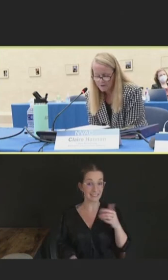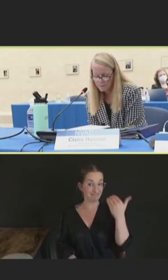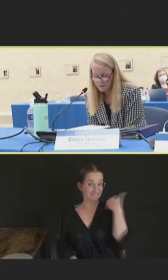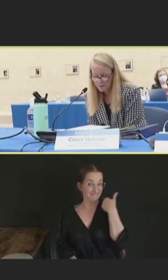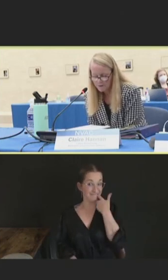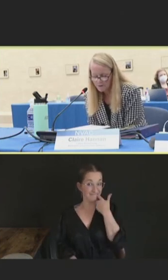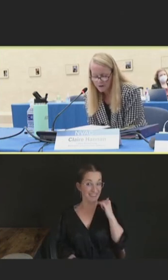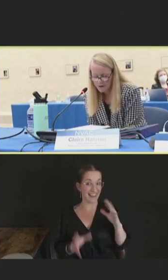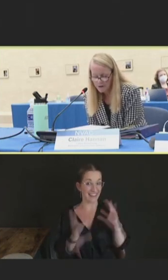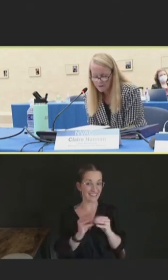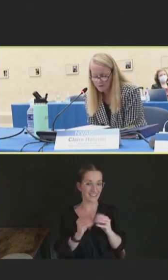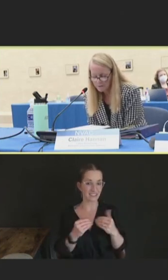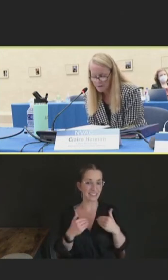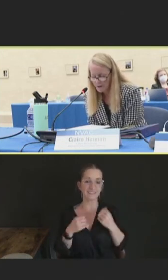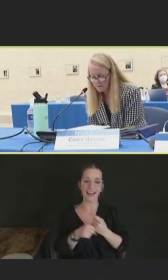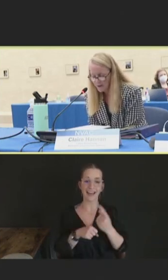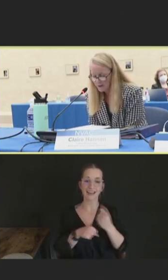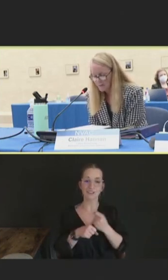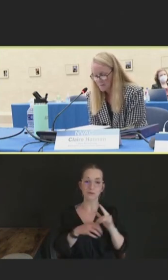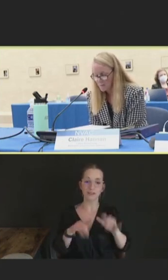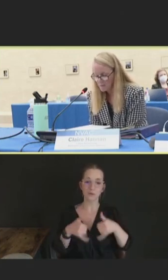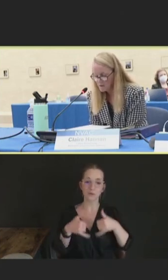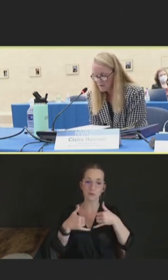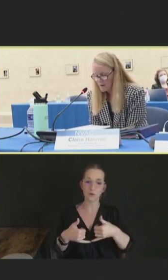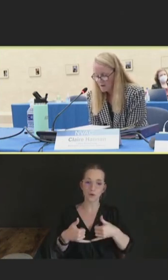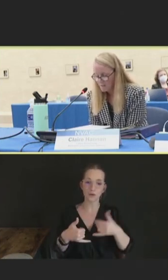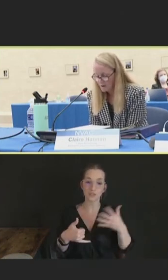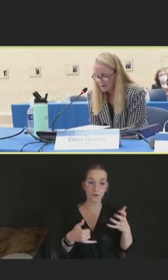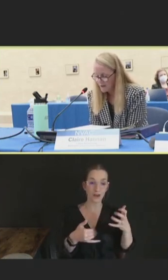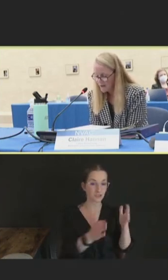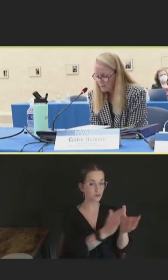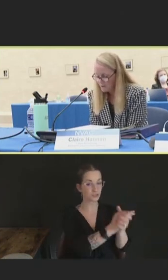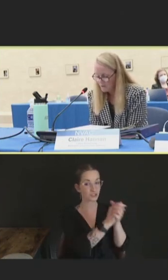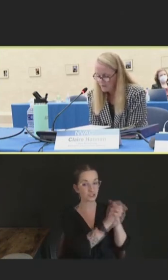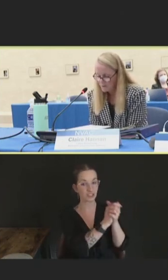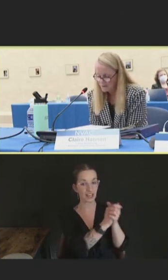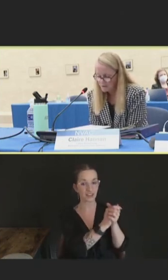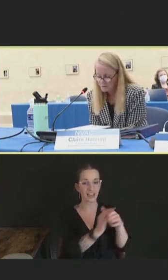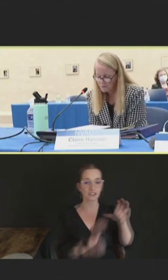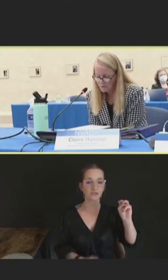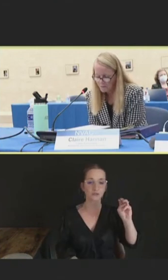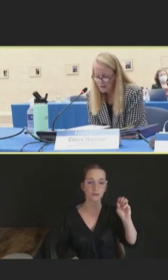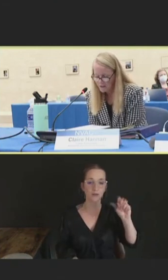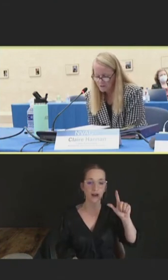just wanted to shout out to NVAC member, Molly Howell, Immunization Program Manager